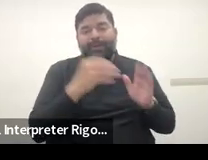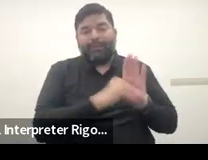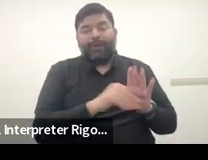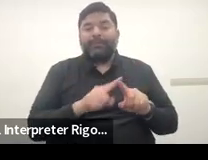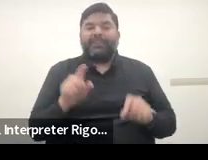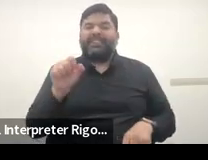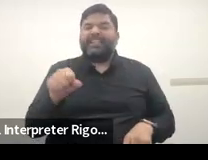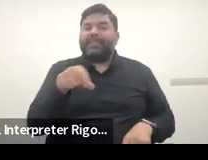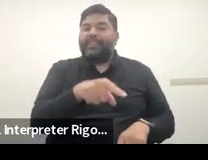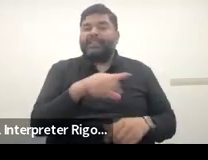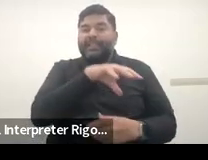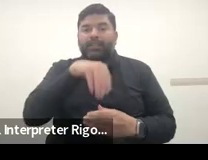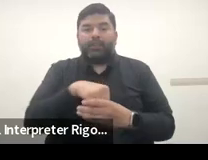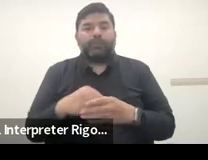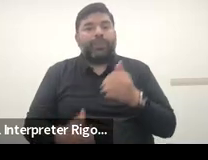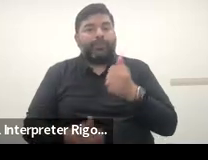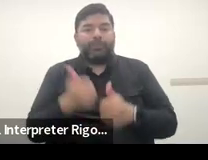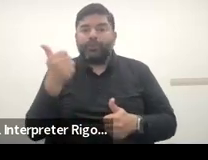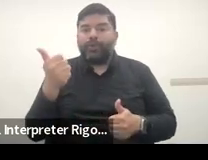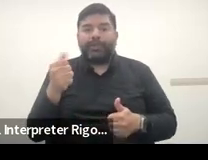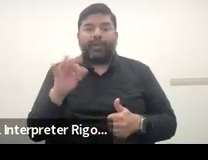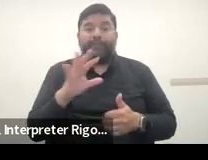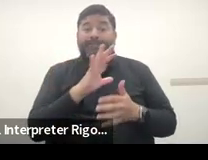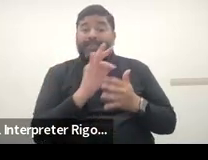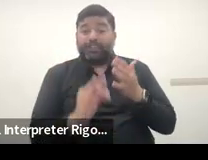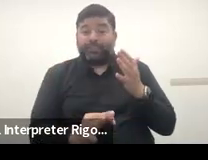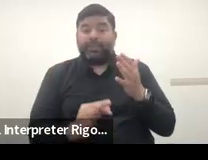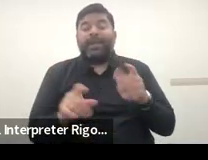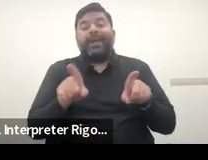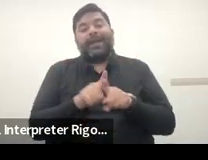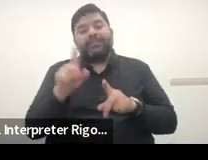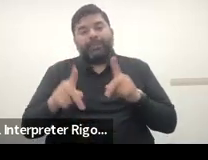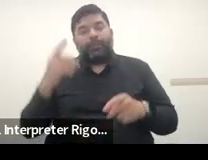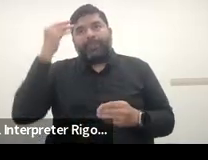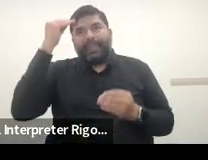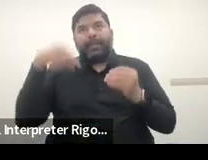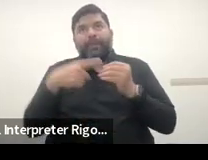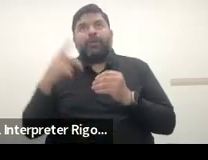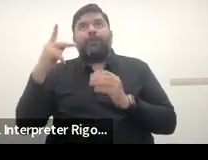I would say the majority of features as people think about phonemes. But there's definitely some